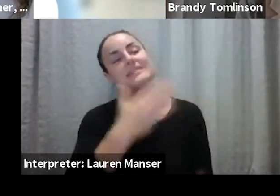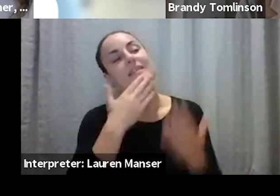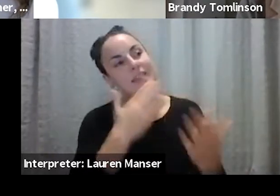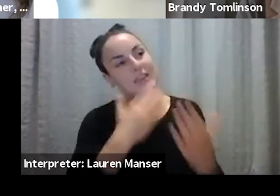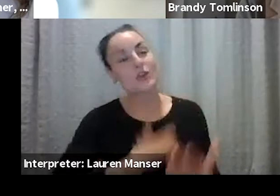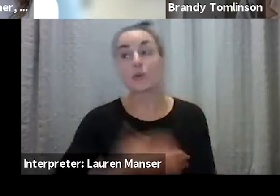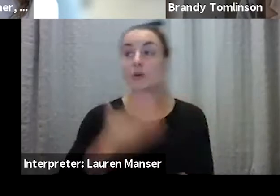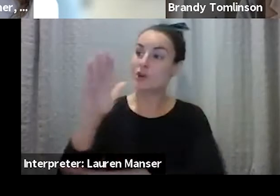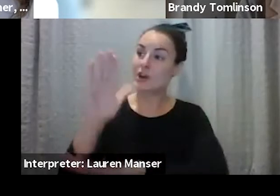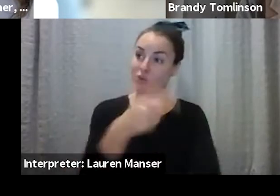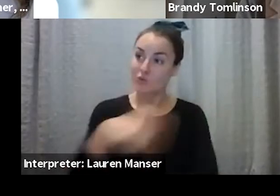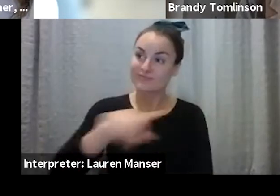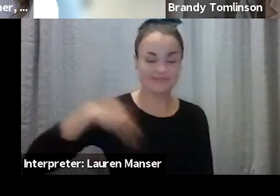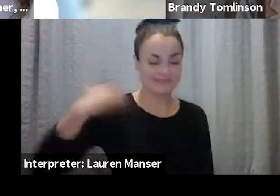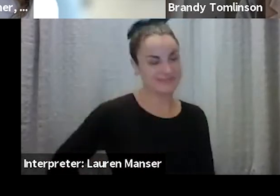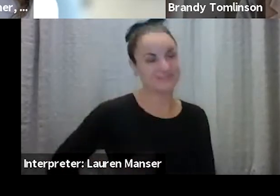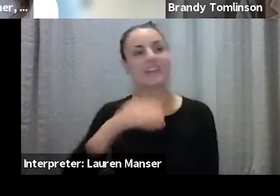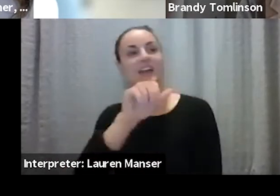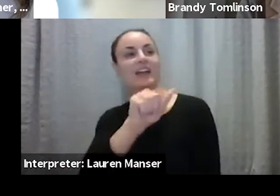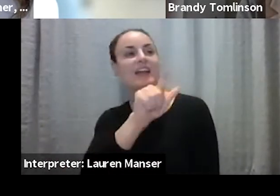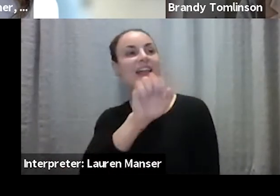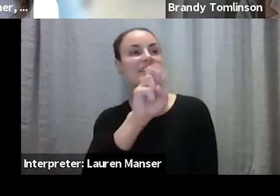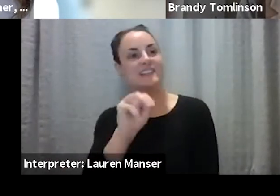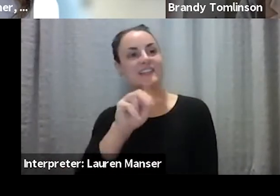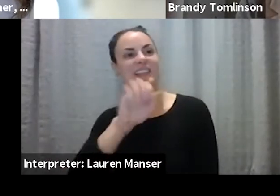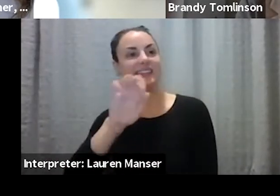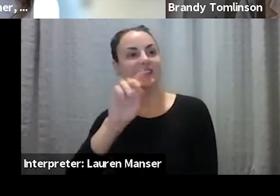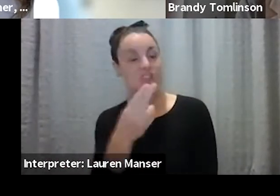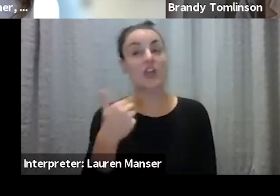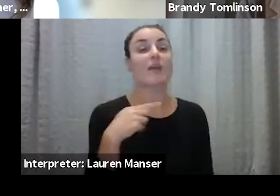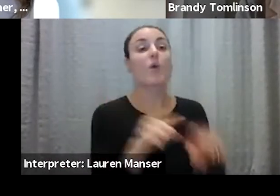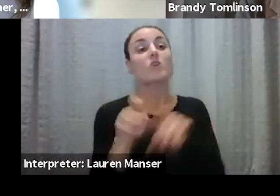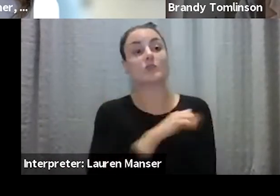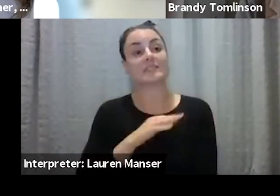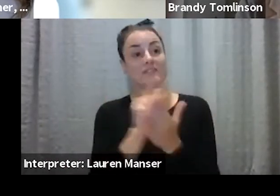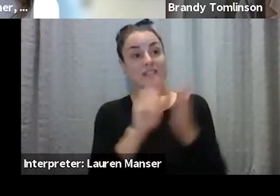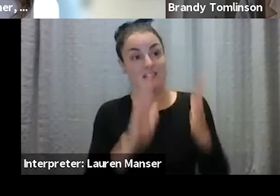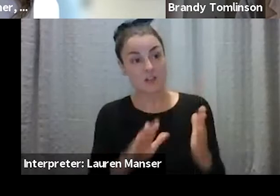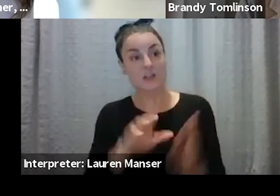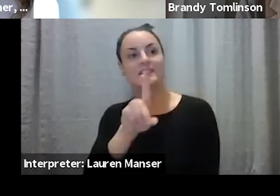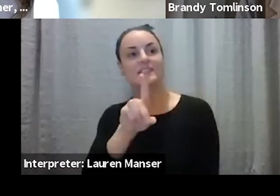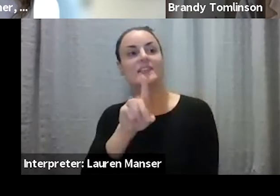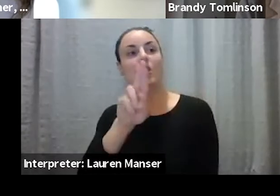my name is Alison Lynch. I am also a staff attorney in DRNY's PAIMI program.